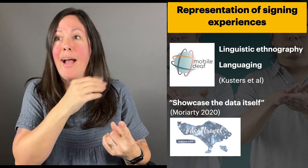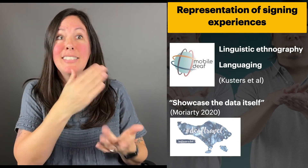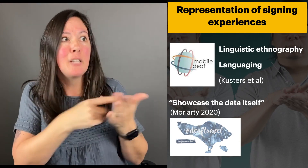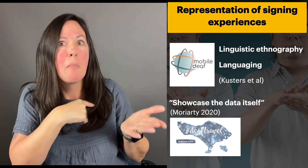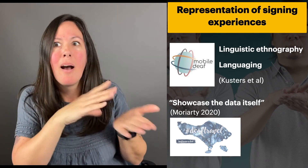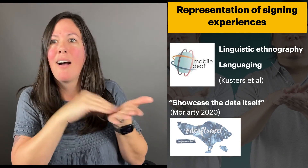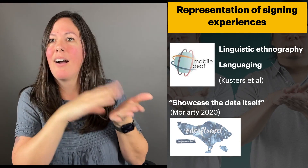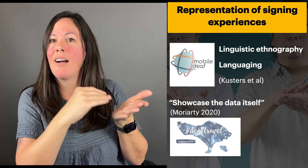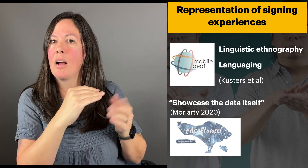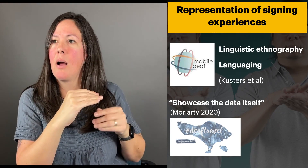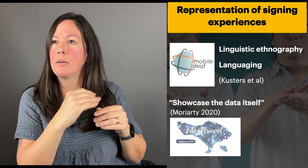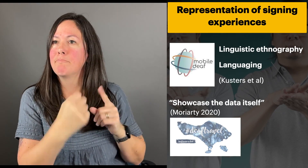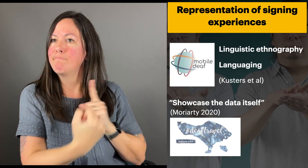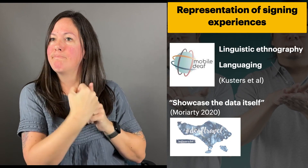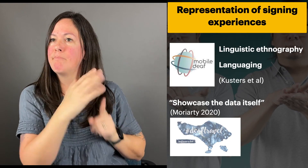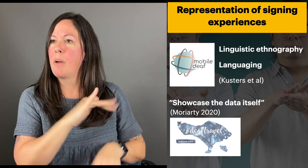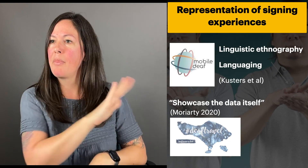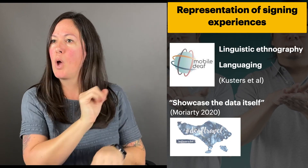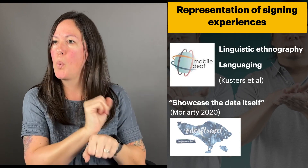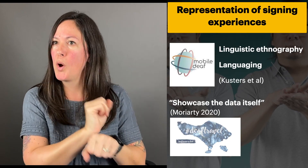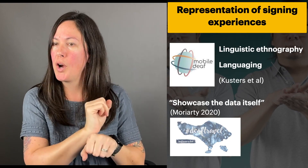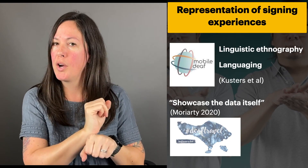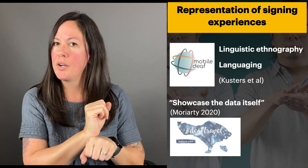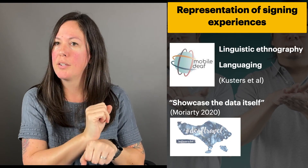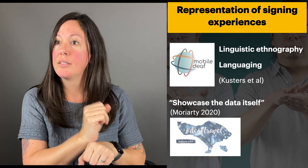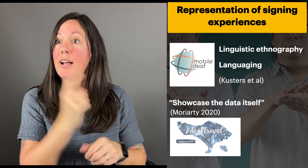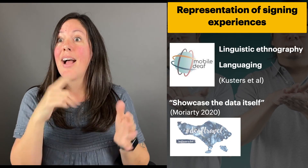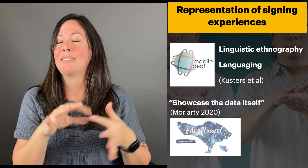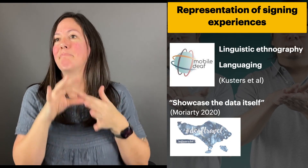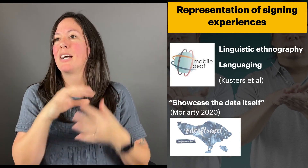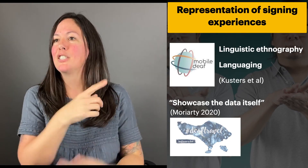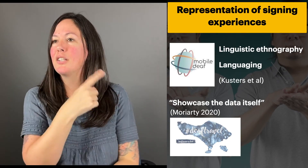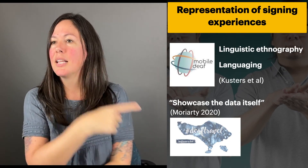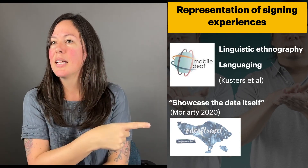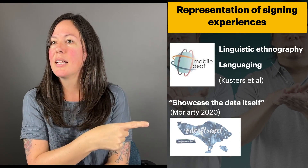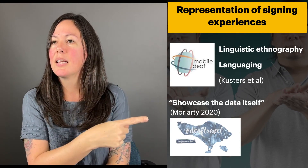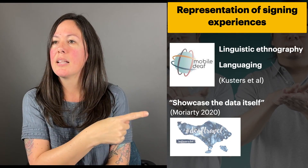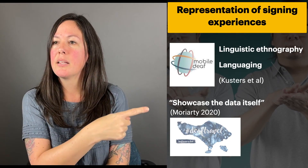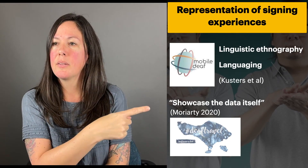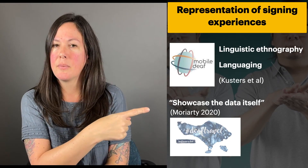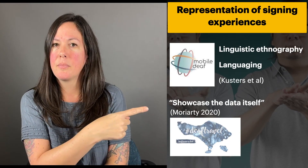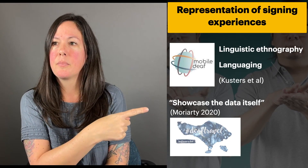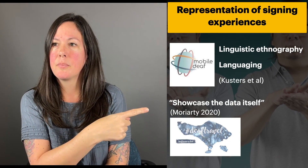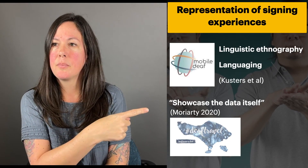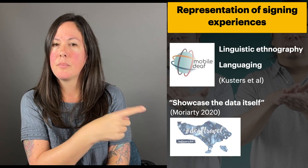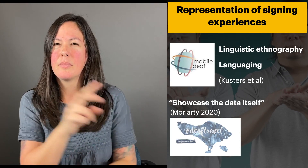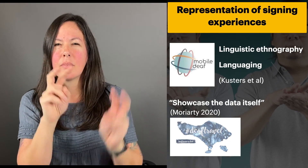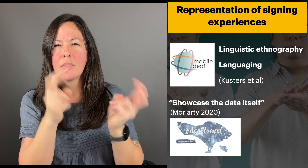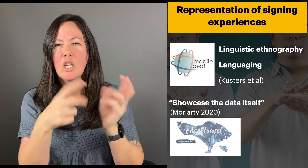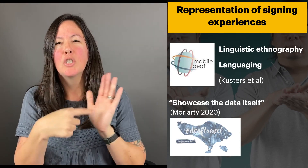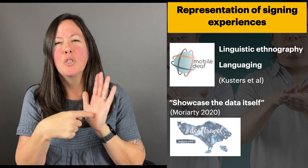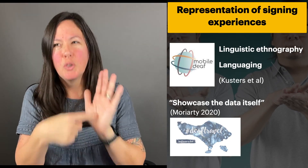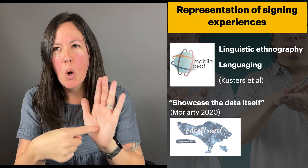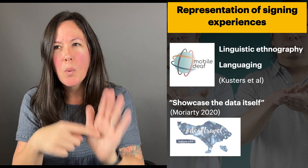one mode of expressing themselves but it's that every individual is languaging all the time and using their language in